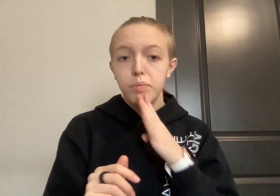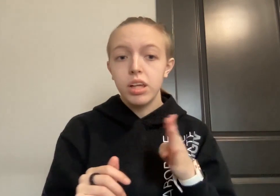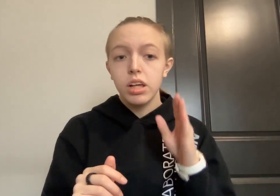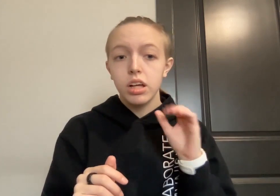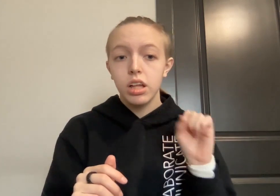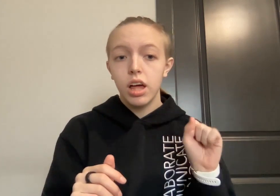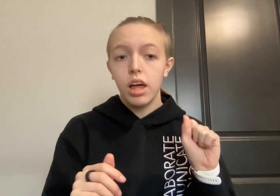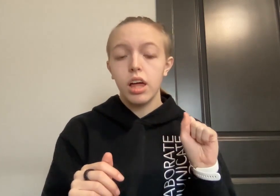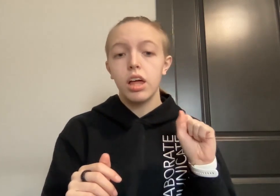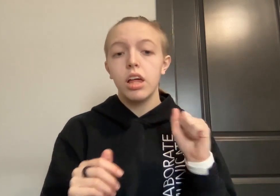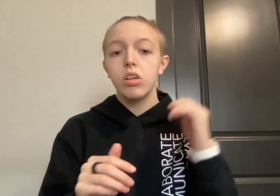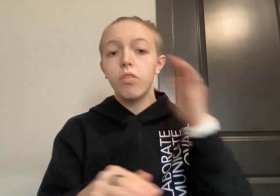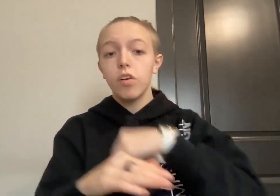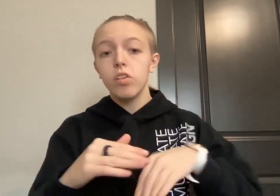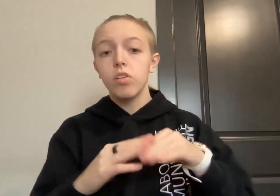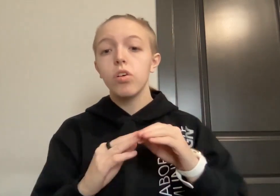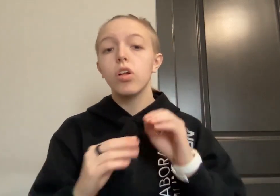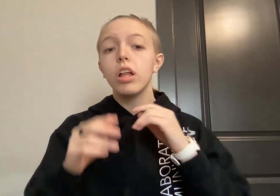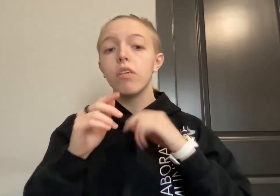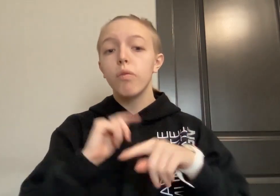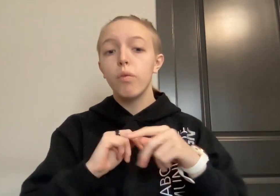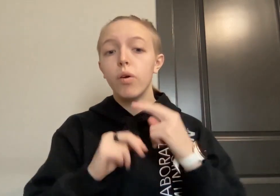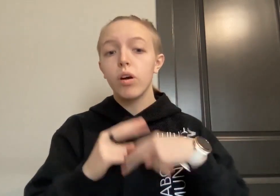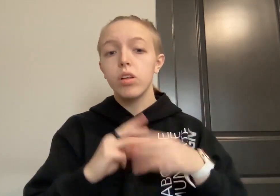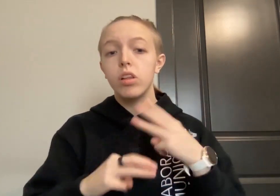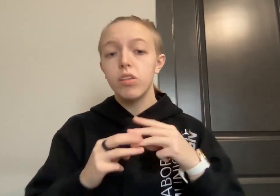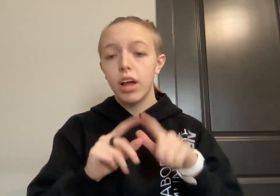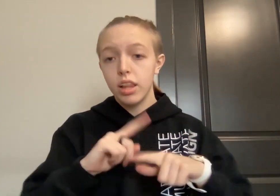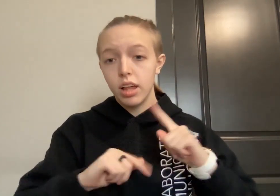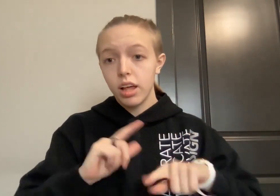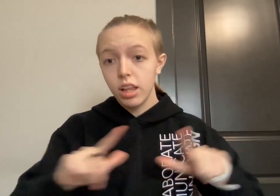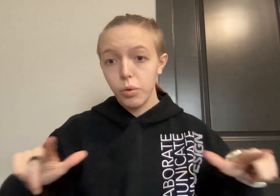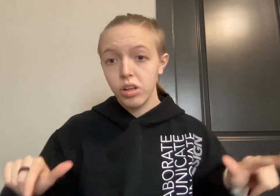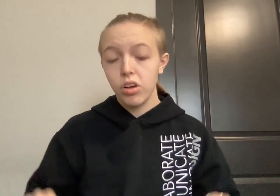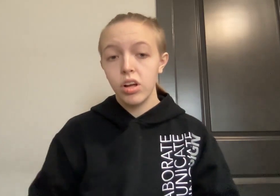being a universal or a world sign language,